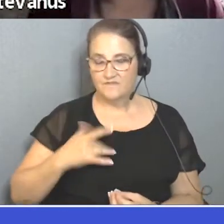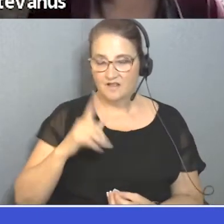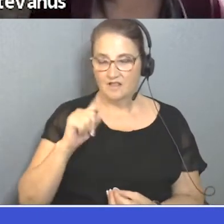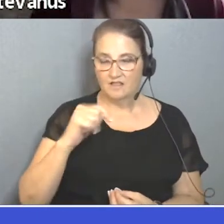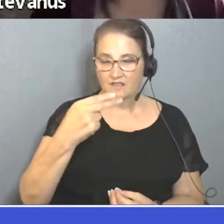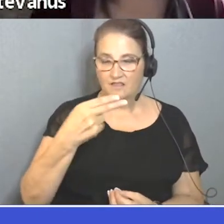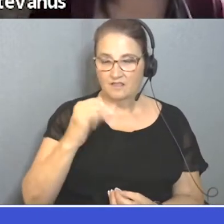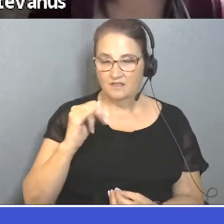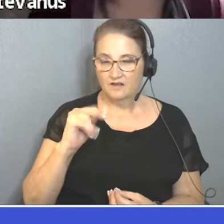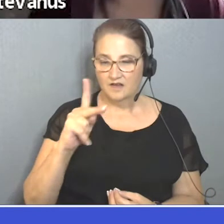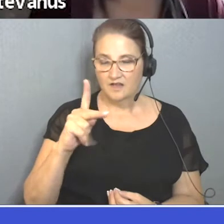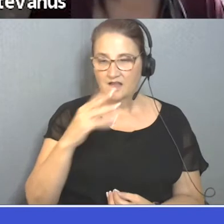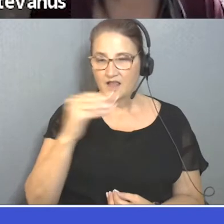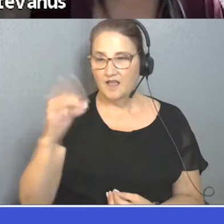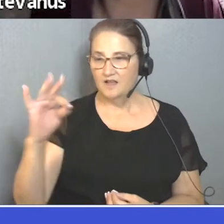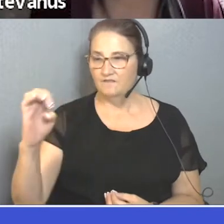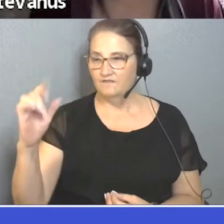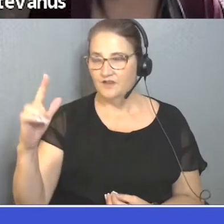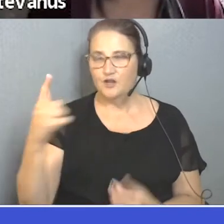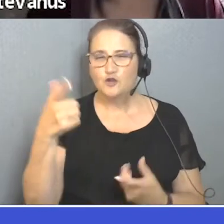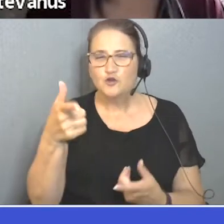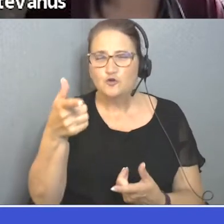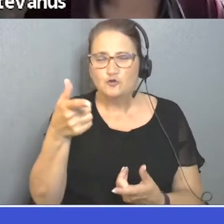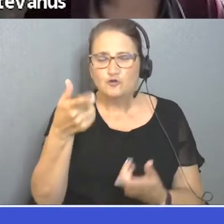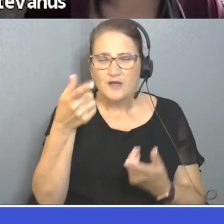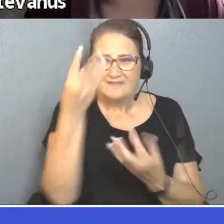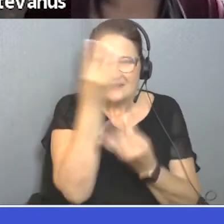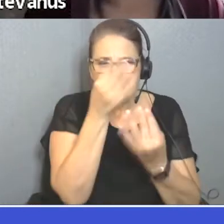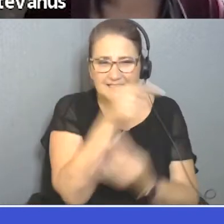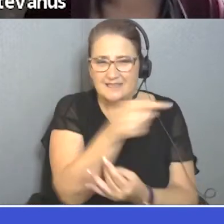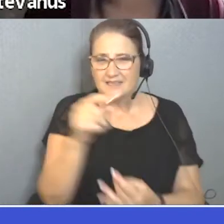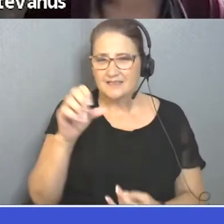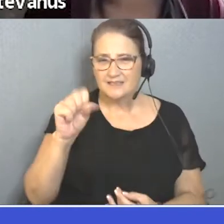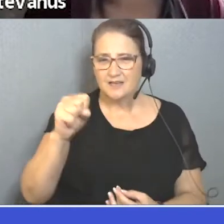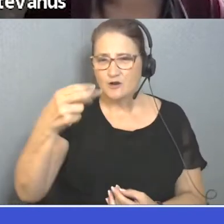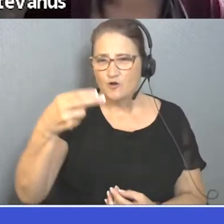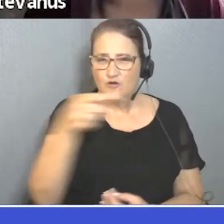your stakeholder is thinking and feeling.